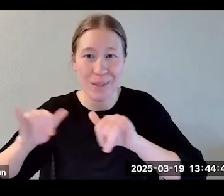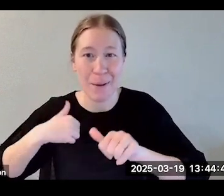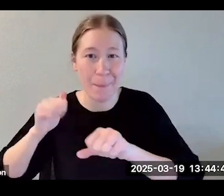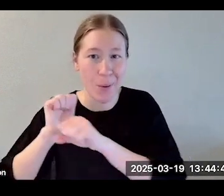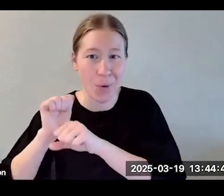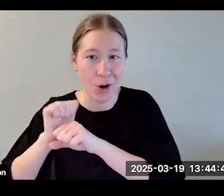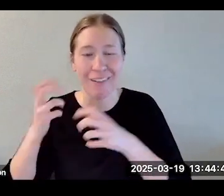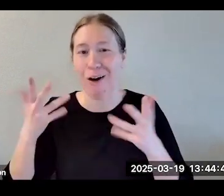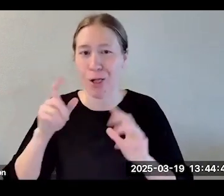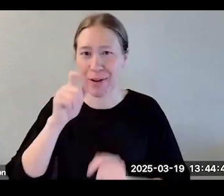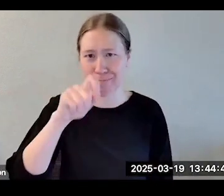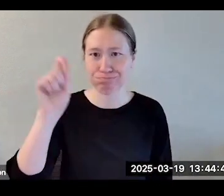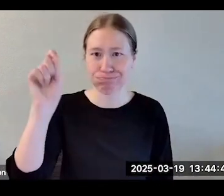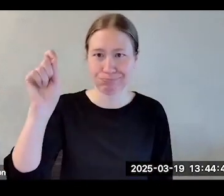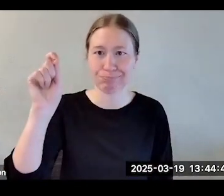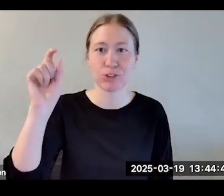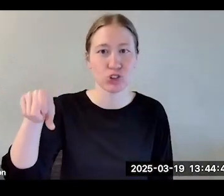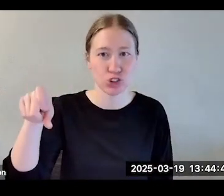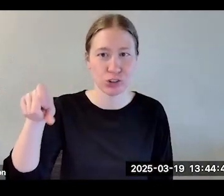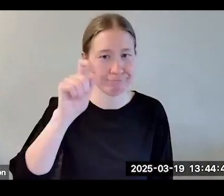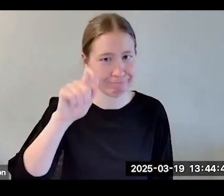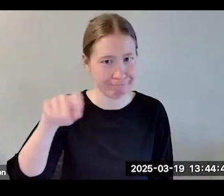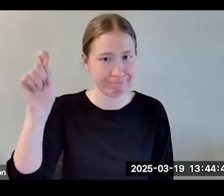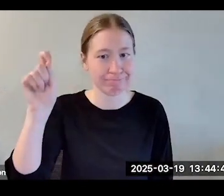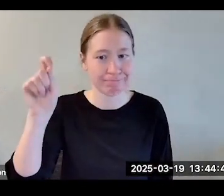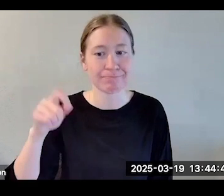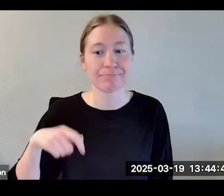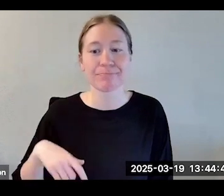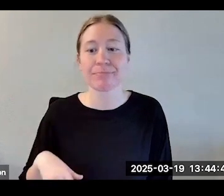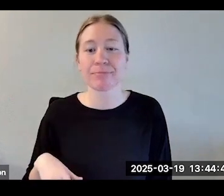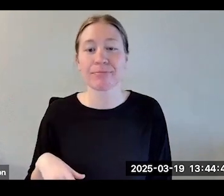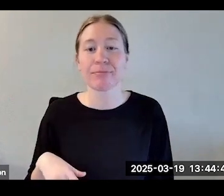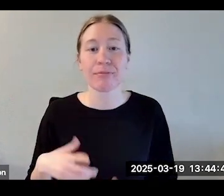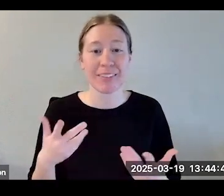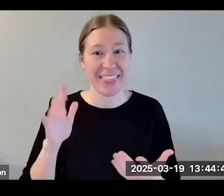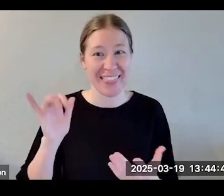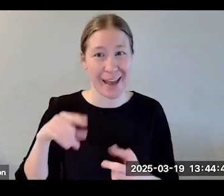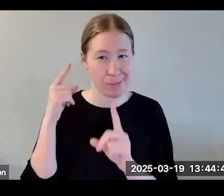so what I'm gonna do is select OK in a minute. But I do want to draw your attention